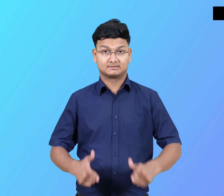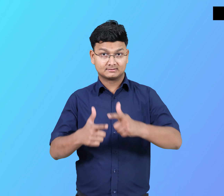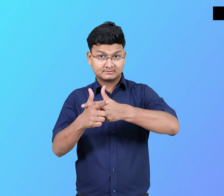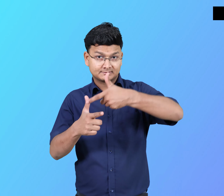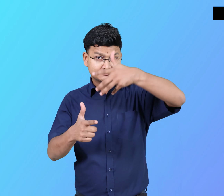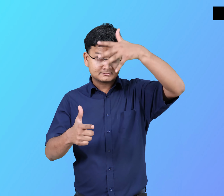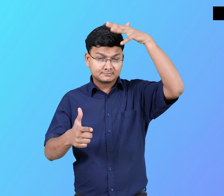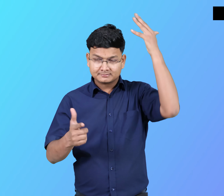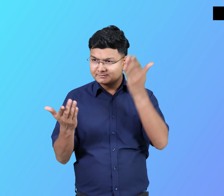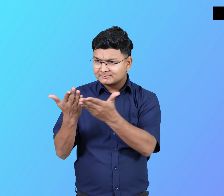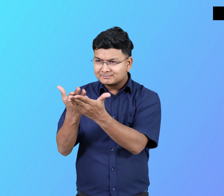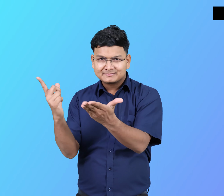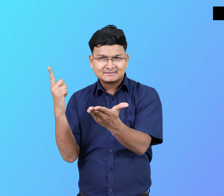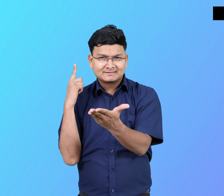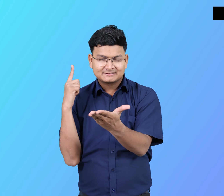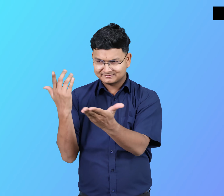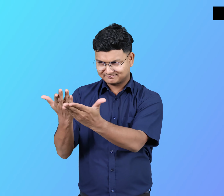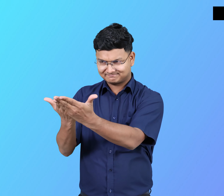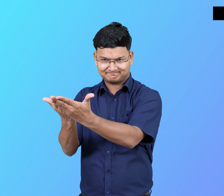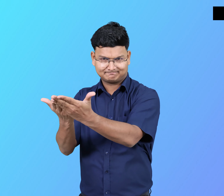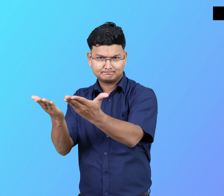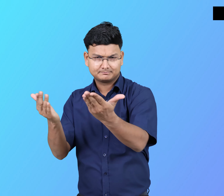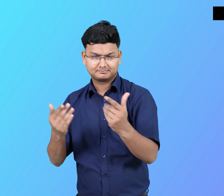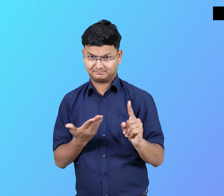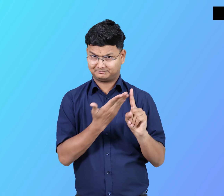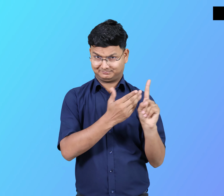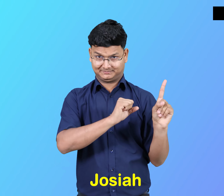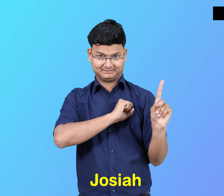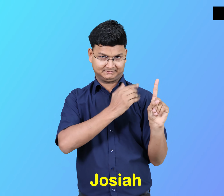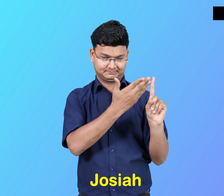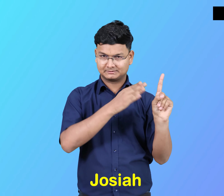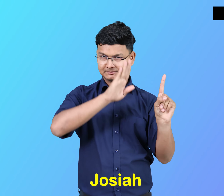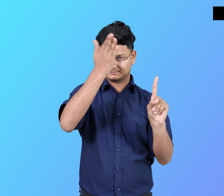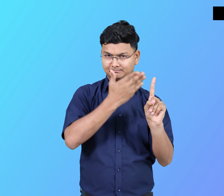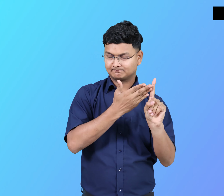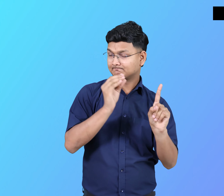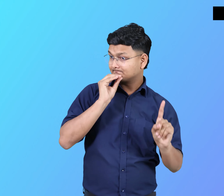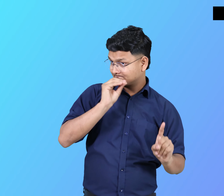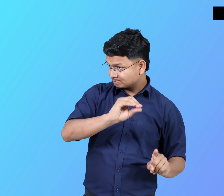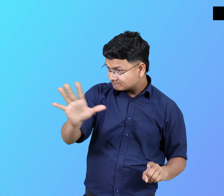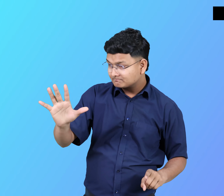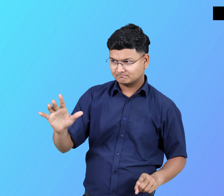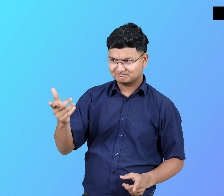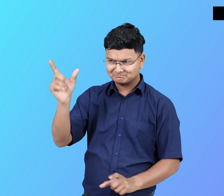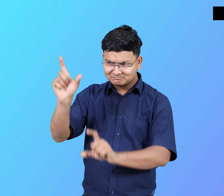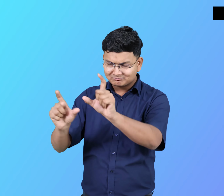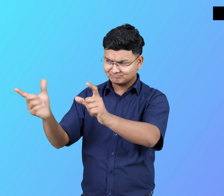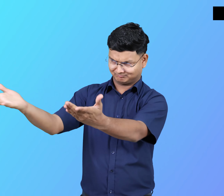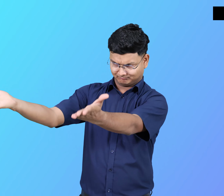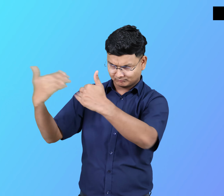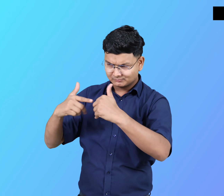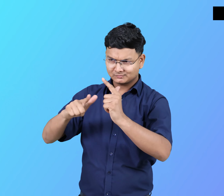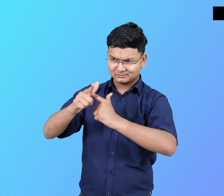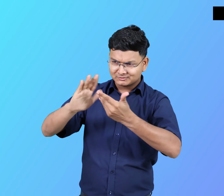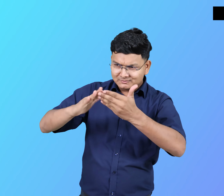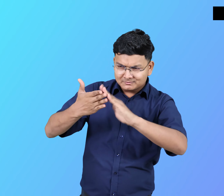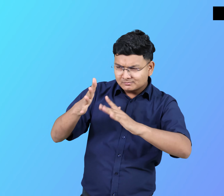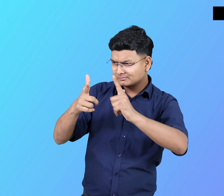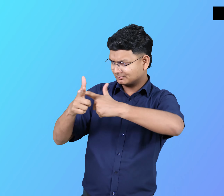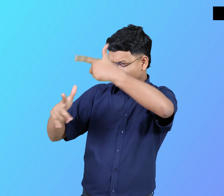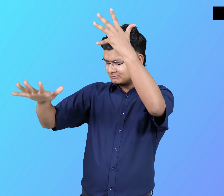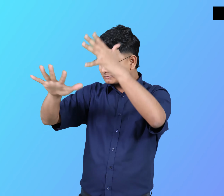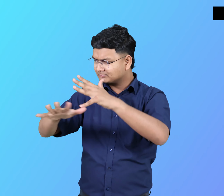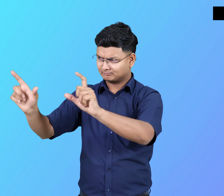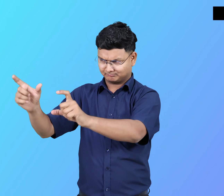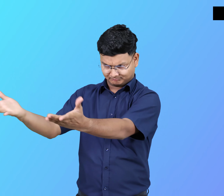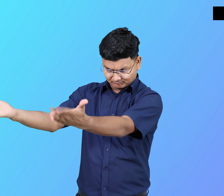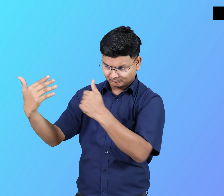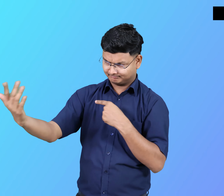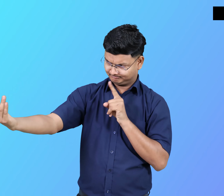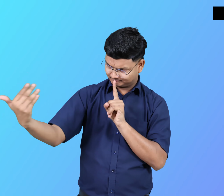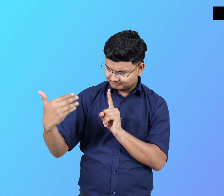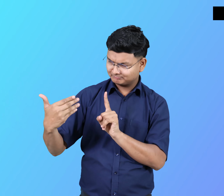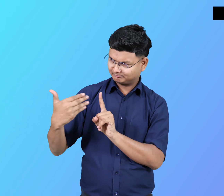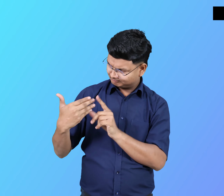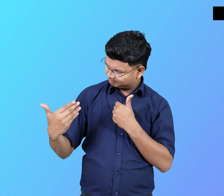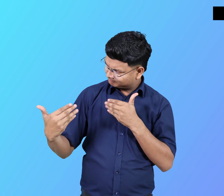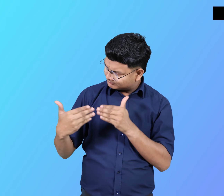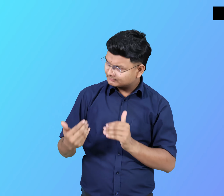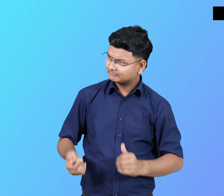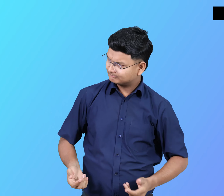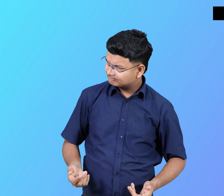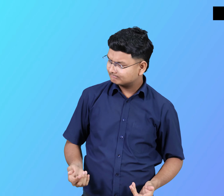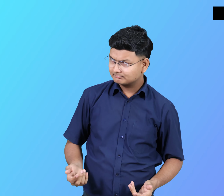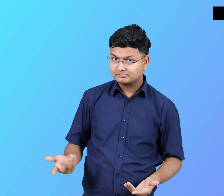King Josiah told all the leaders of Judah and Jerusalem to come and meet with him.